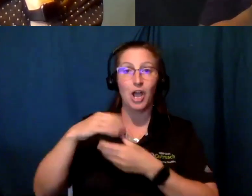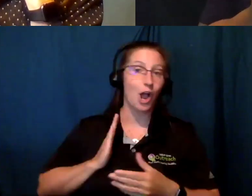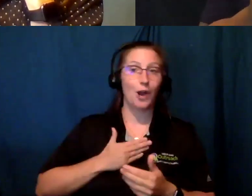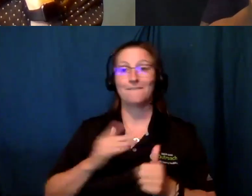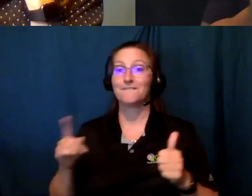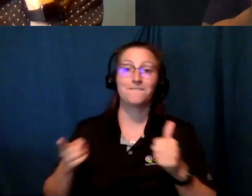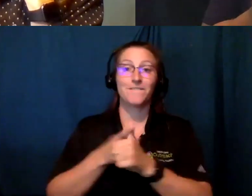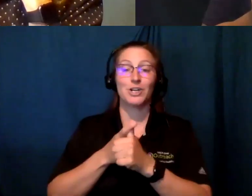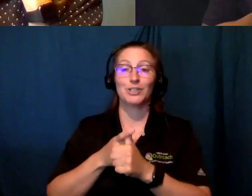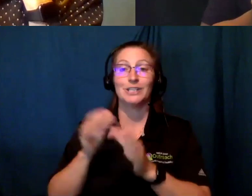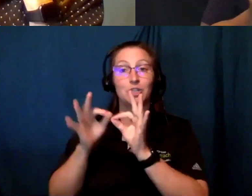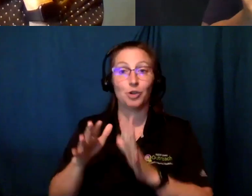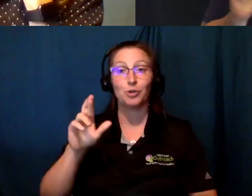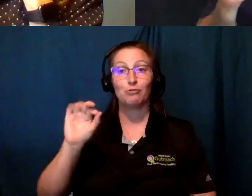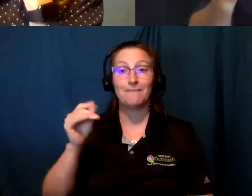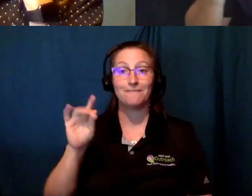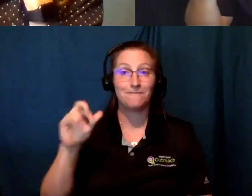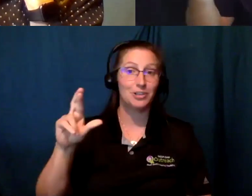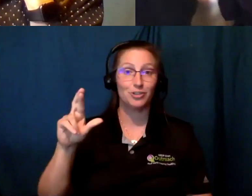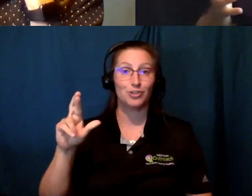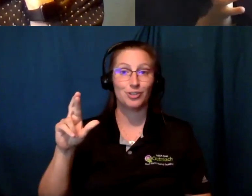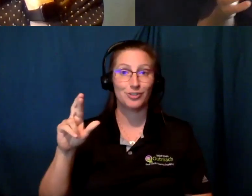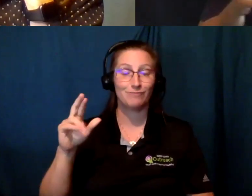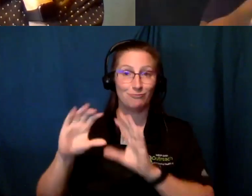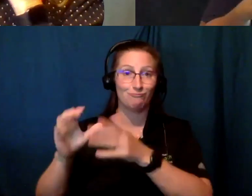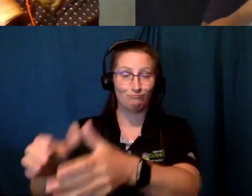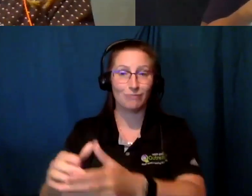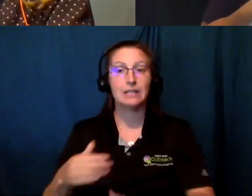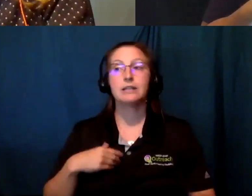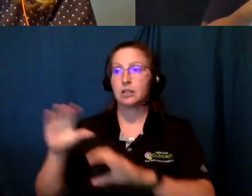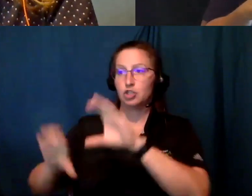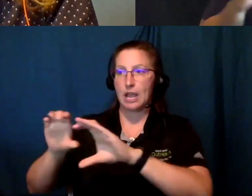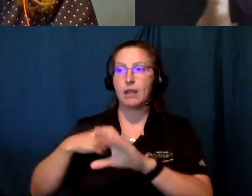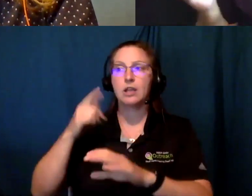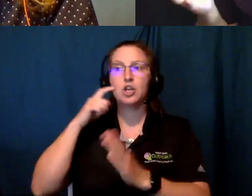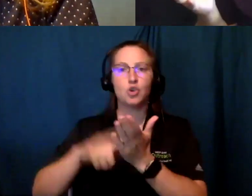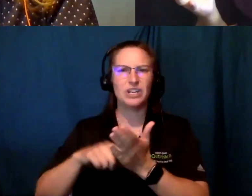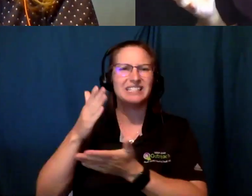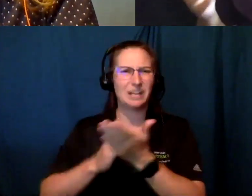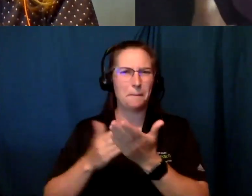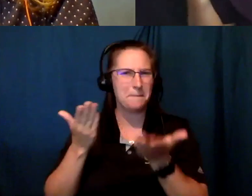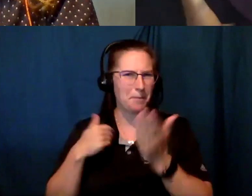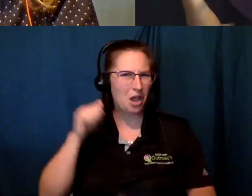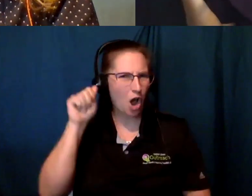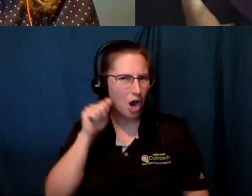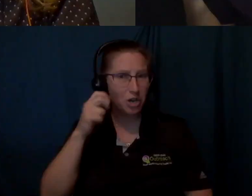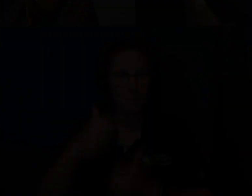refresher series. Again in the chat, we've noticed there was some... may have been some audio issues. Again we